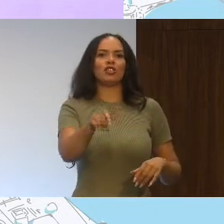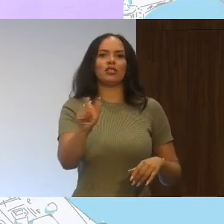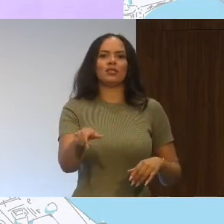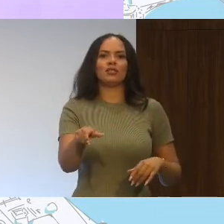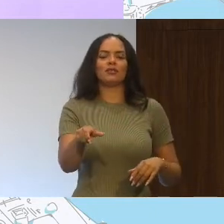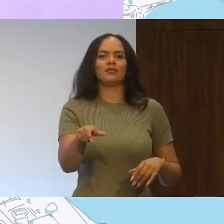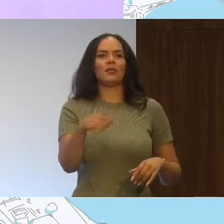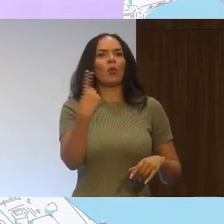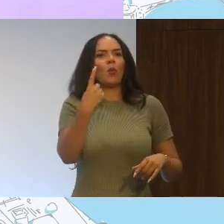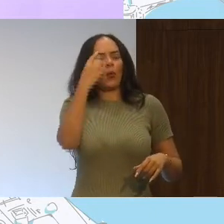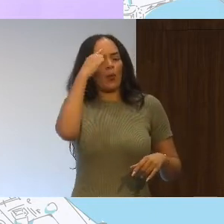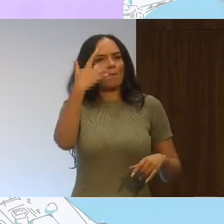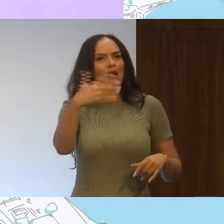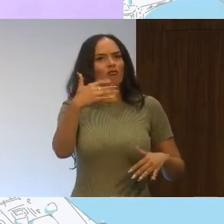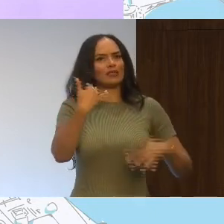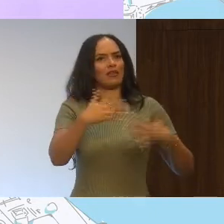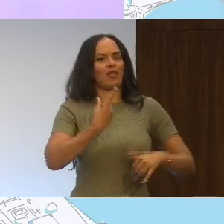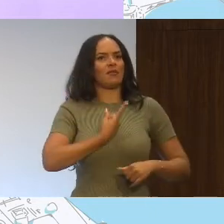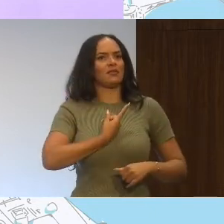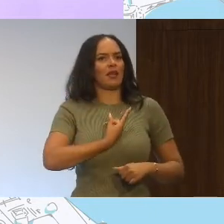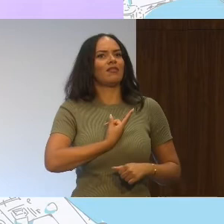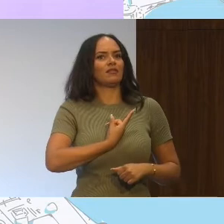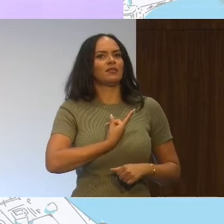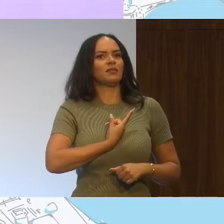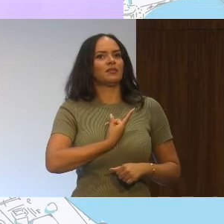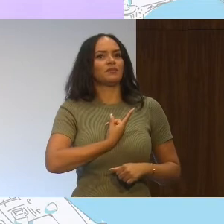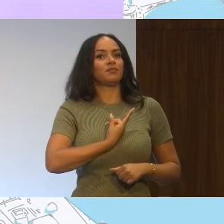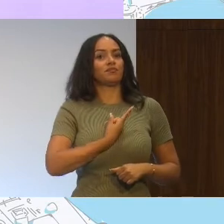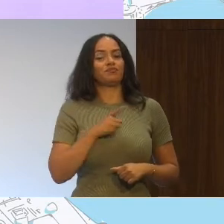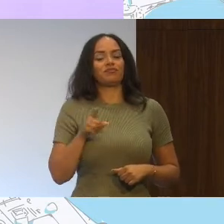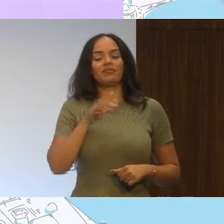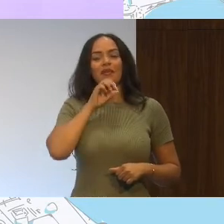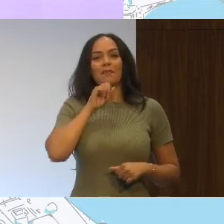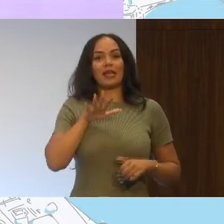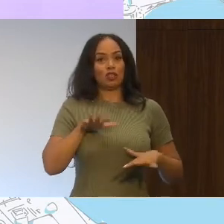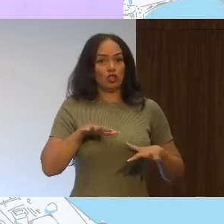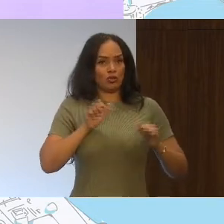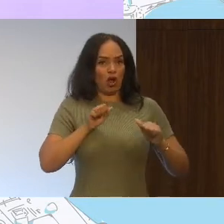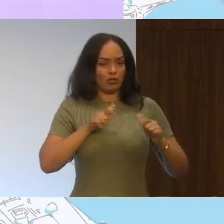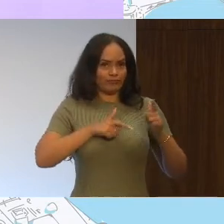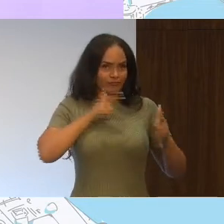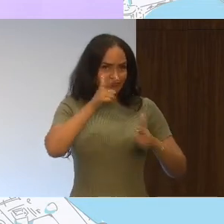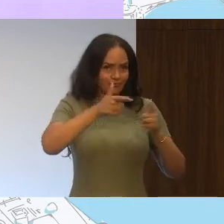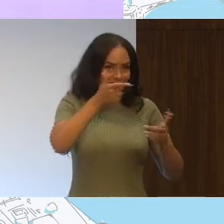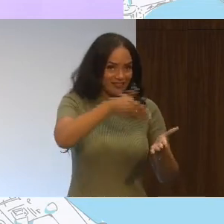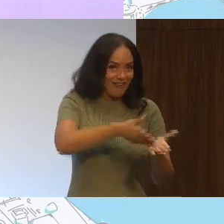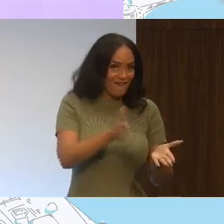sufferers. He started his journey from Australia where he was trained by a legend.